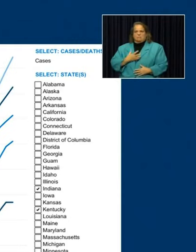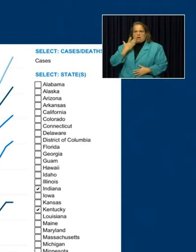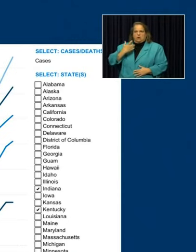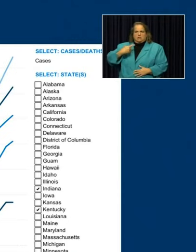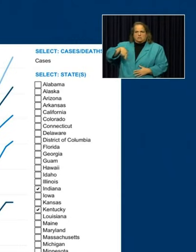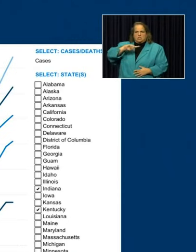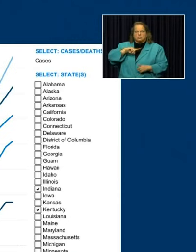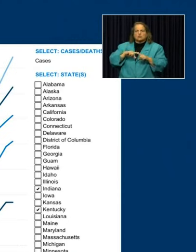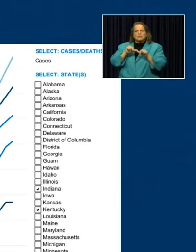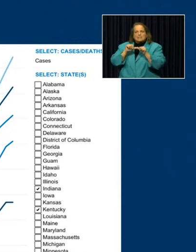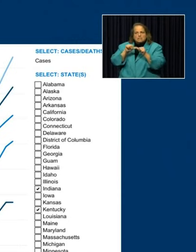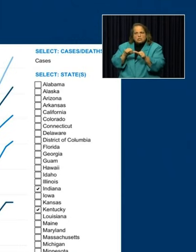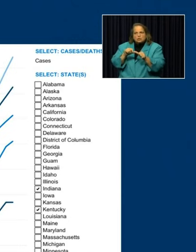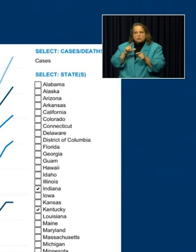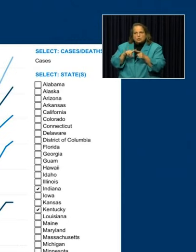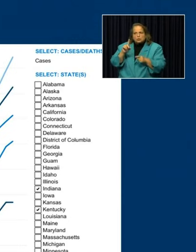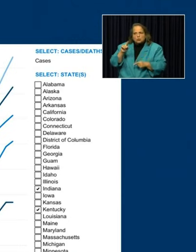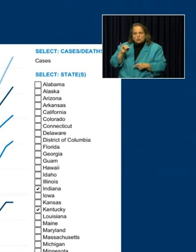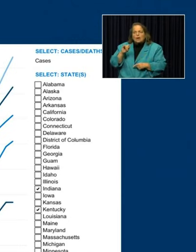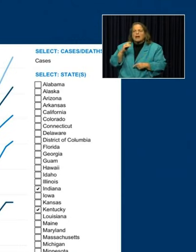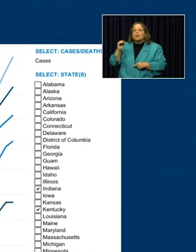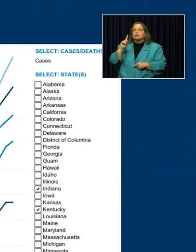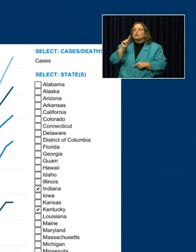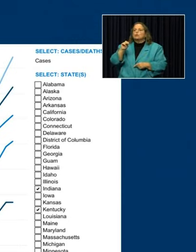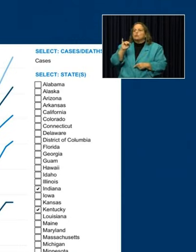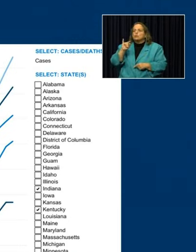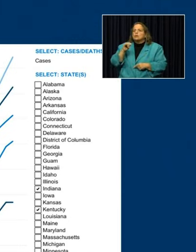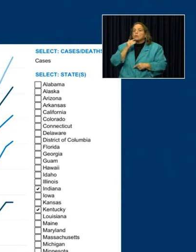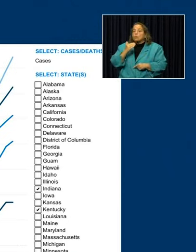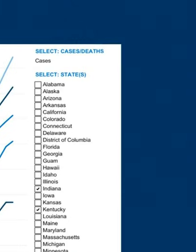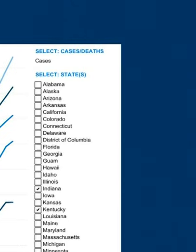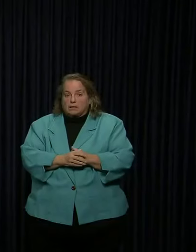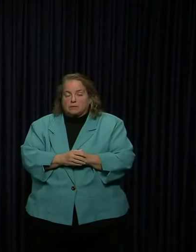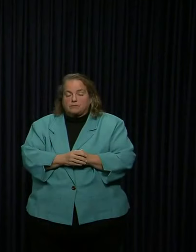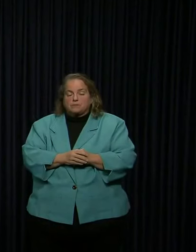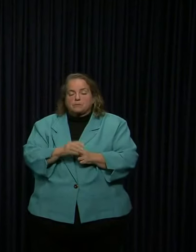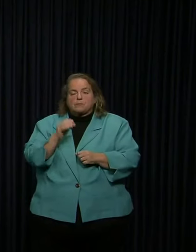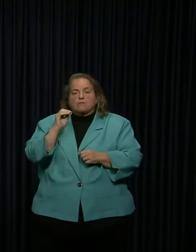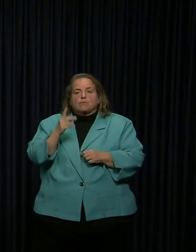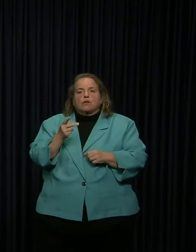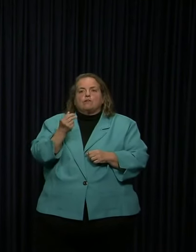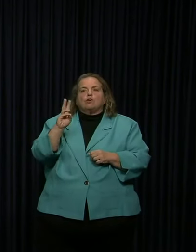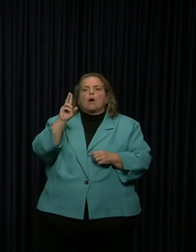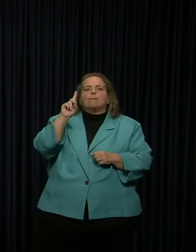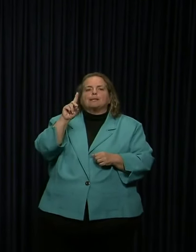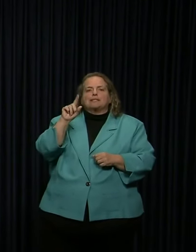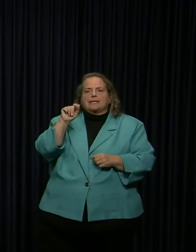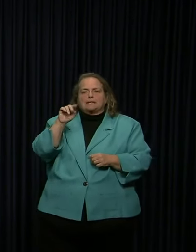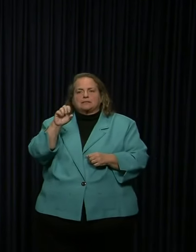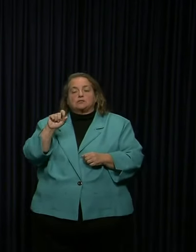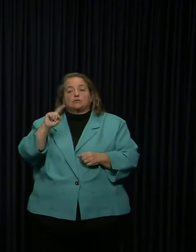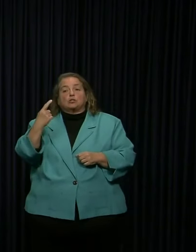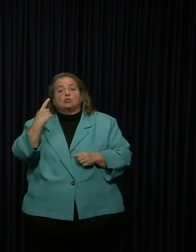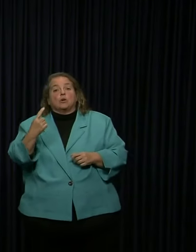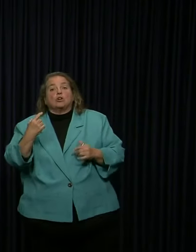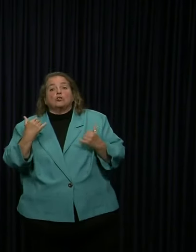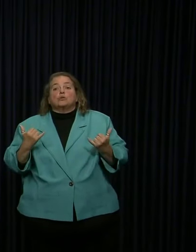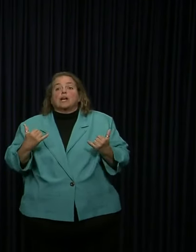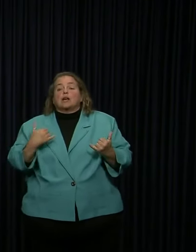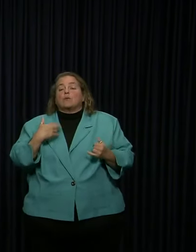AND UPS TO SHIP BACK AND FORTH.